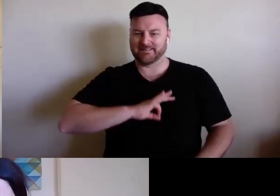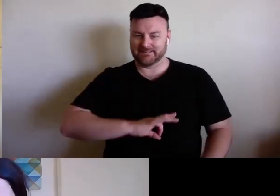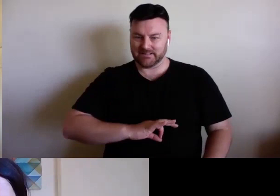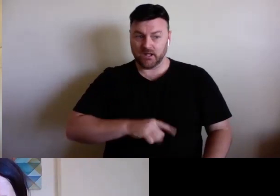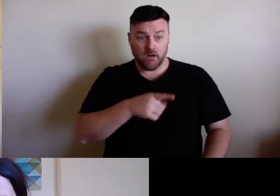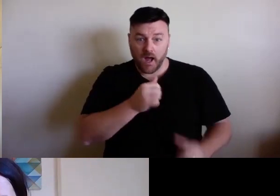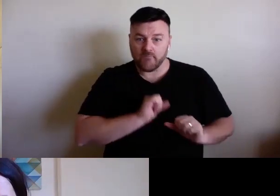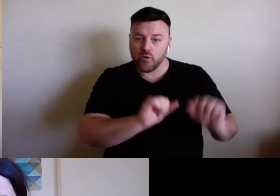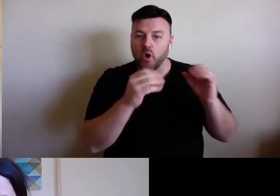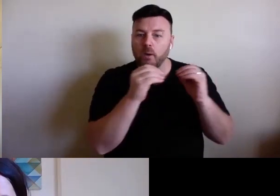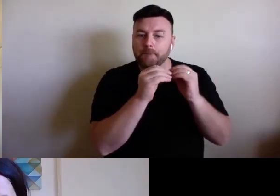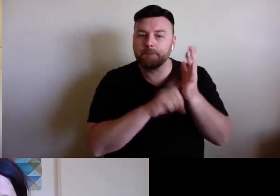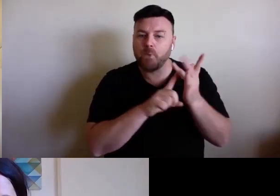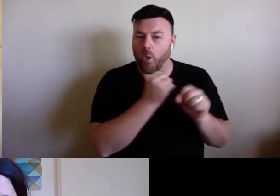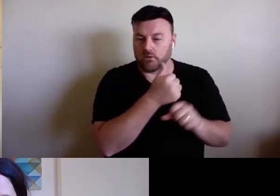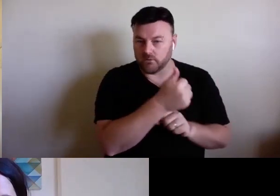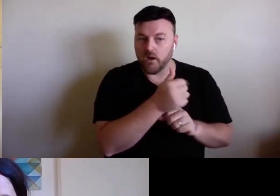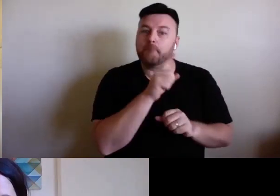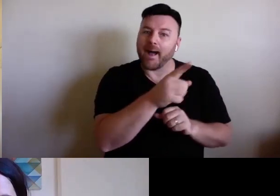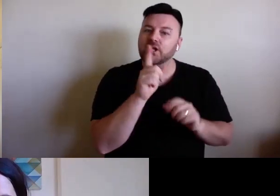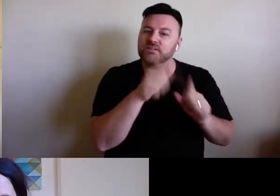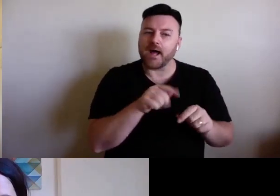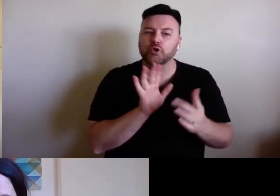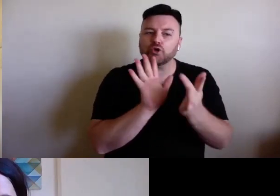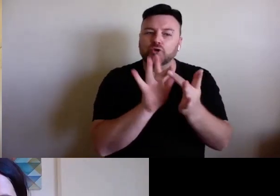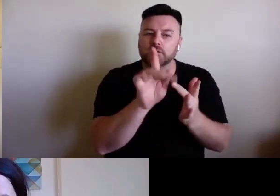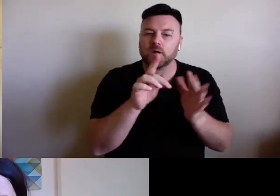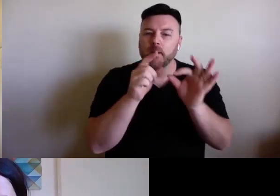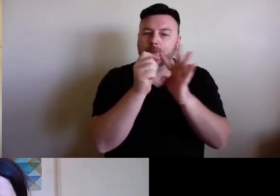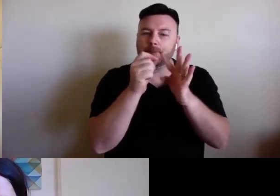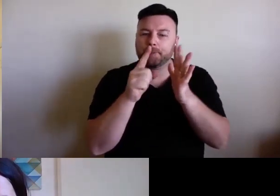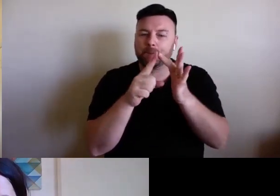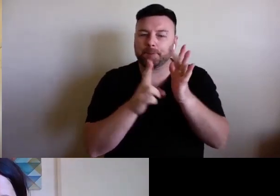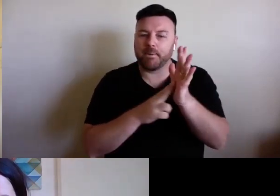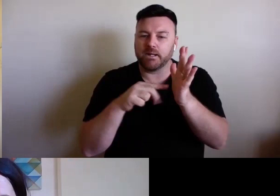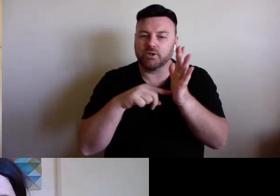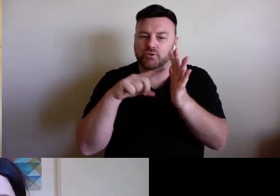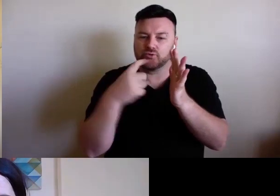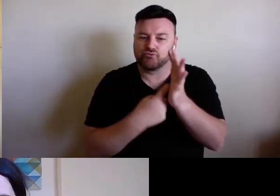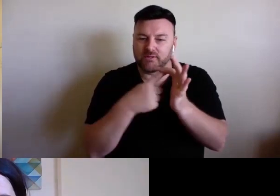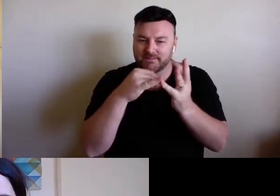the beauty of what she did was very visual. So by sharing her designs,